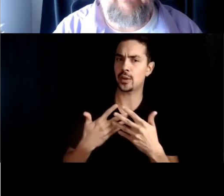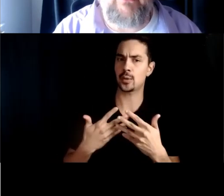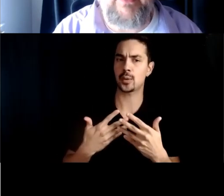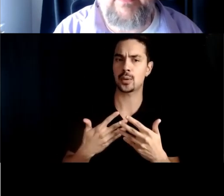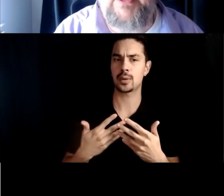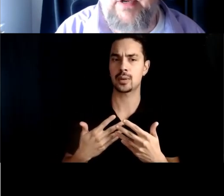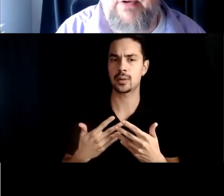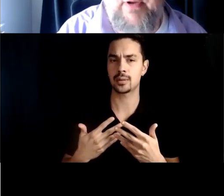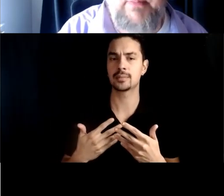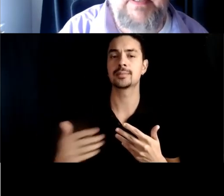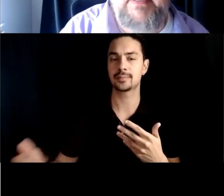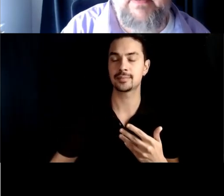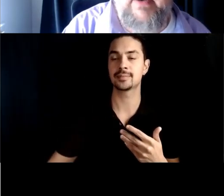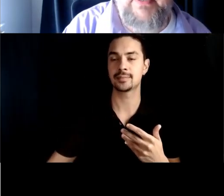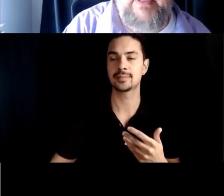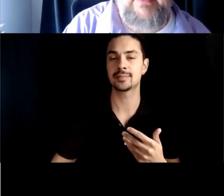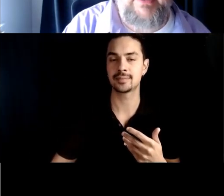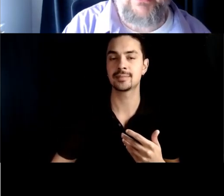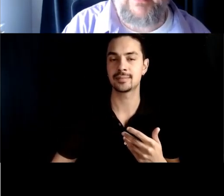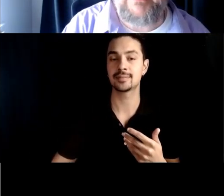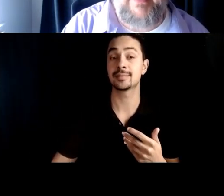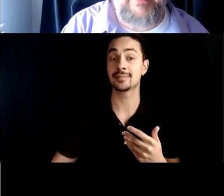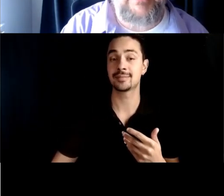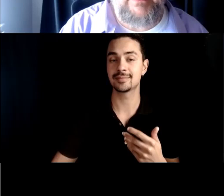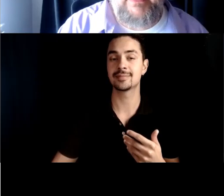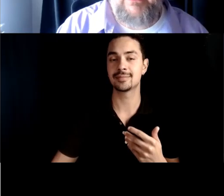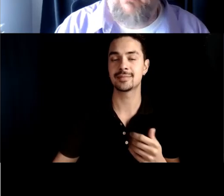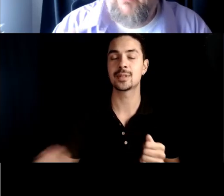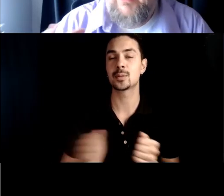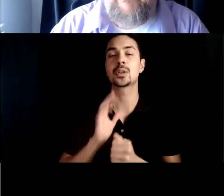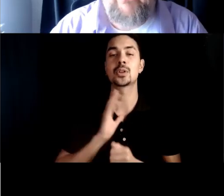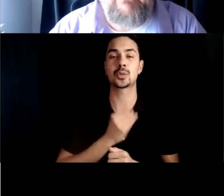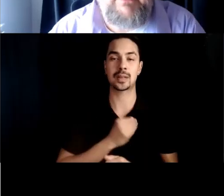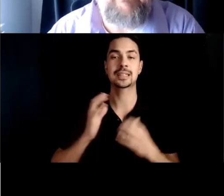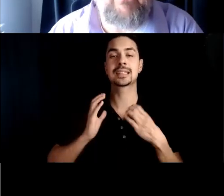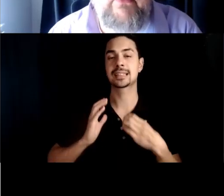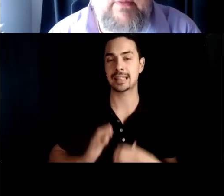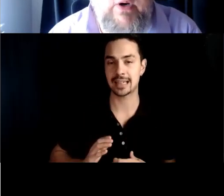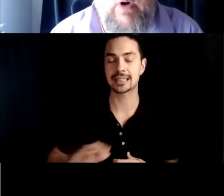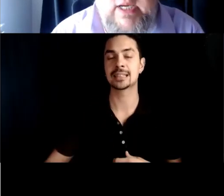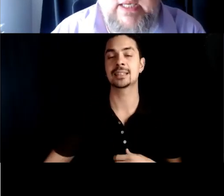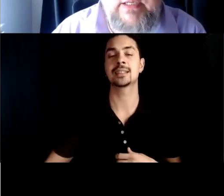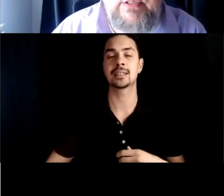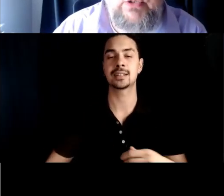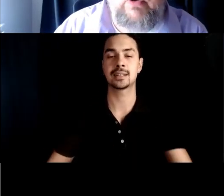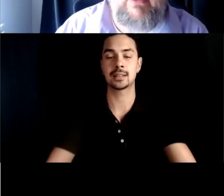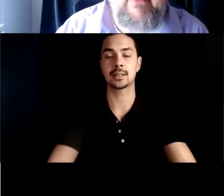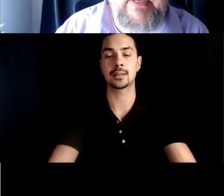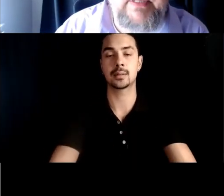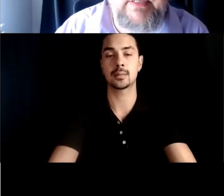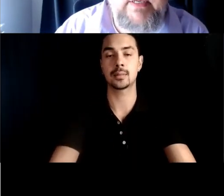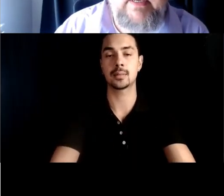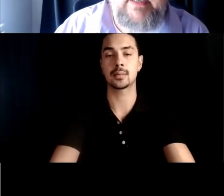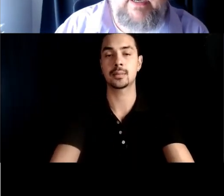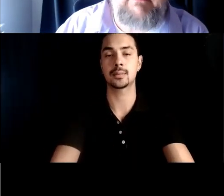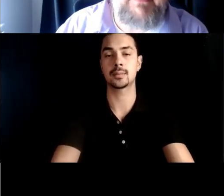if you're a gender therapist and see a lot of, you know, trans clients, will they'll be fearful about walking into your office?